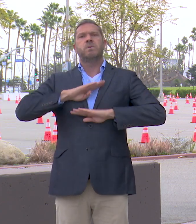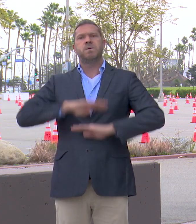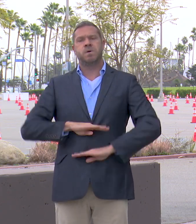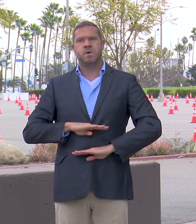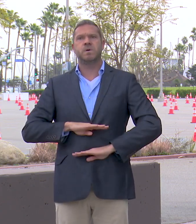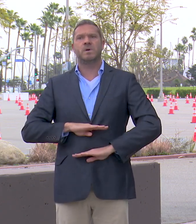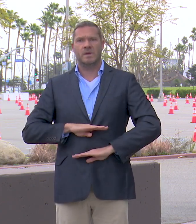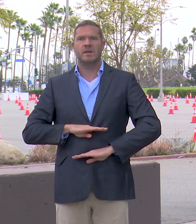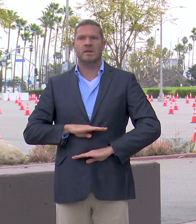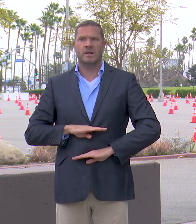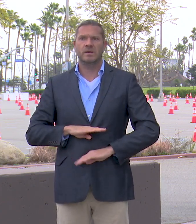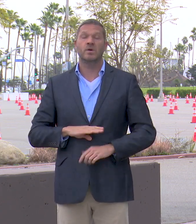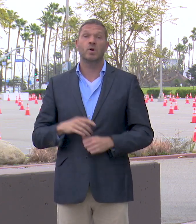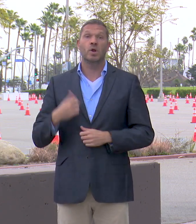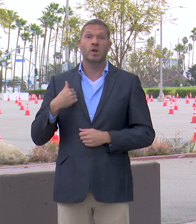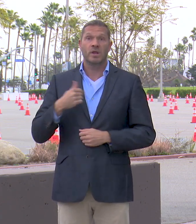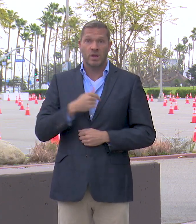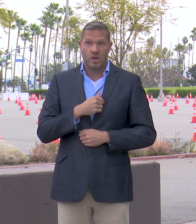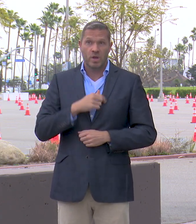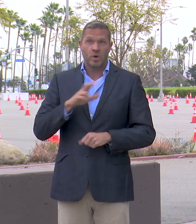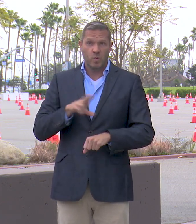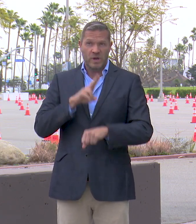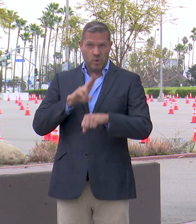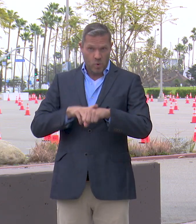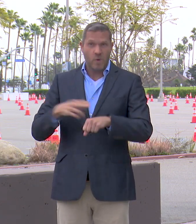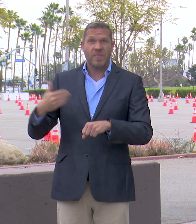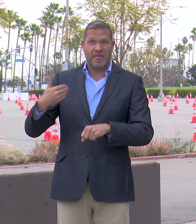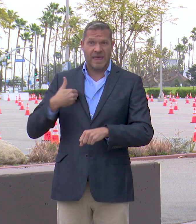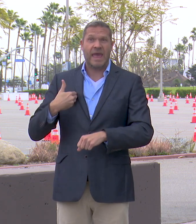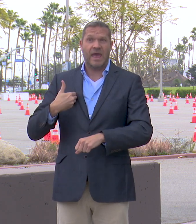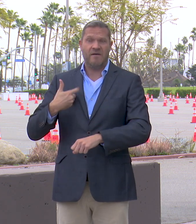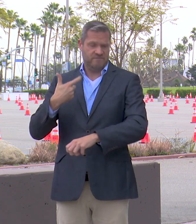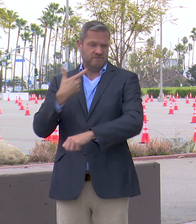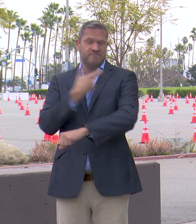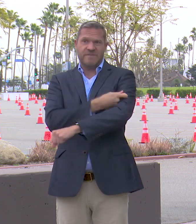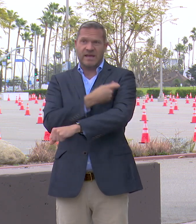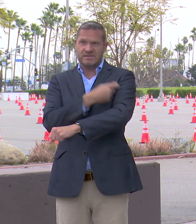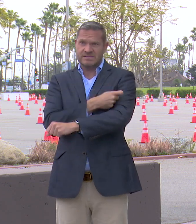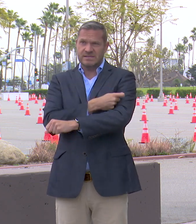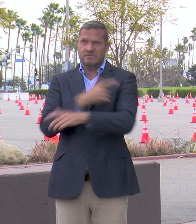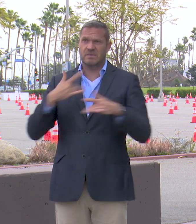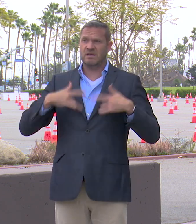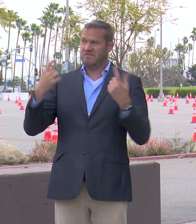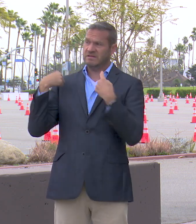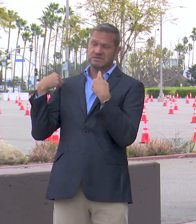While we regularly run flu vaccine events for several years and we're building on our